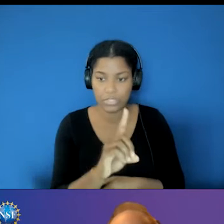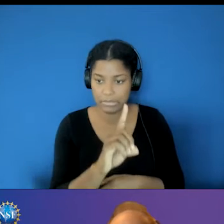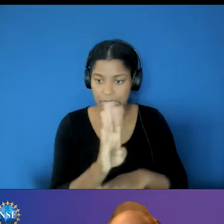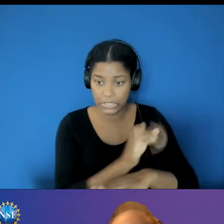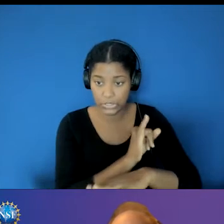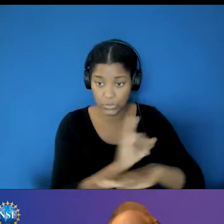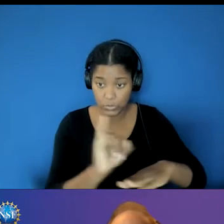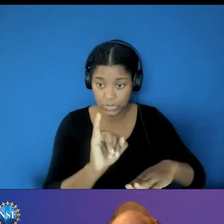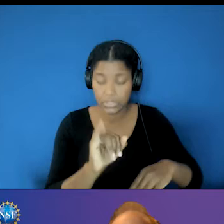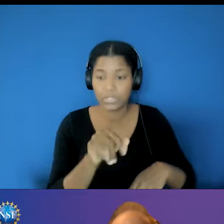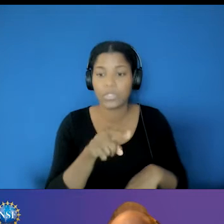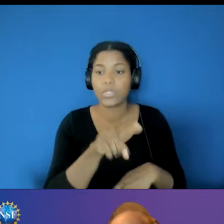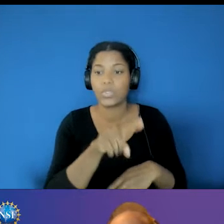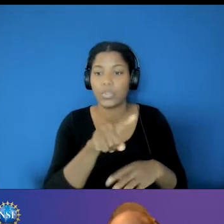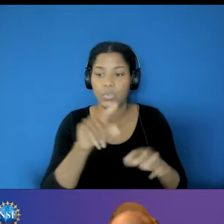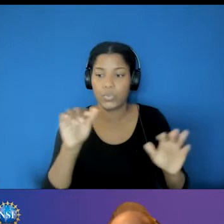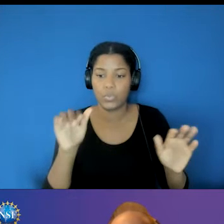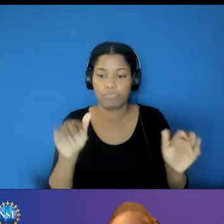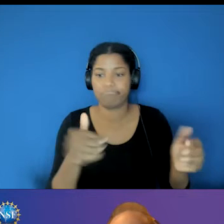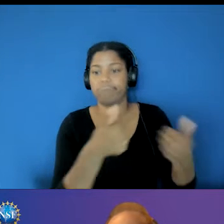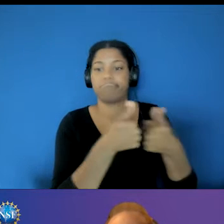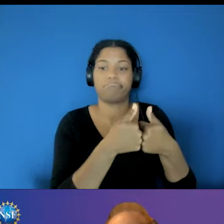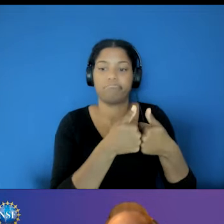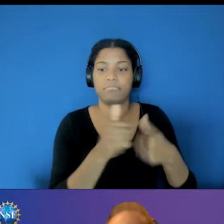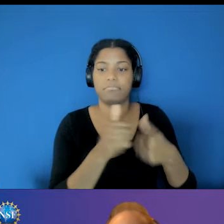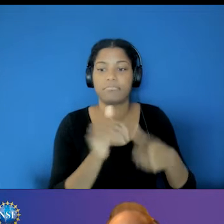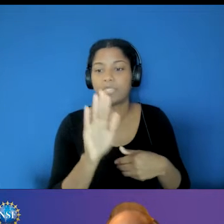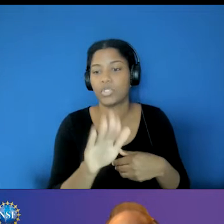you are competing against your peer level institutions, not against,